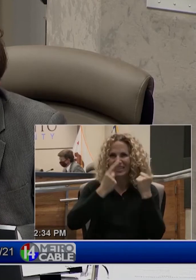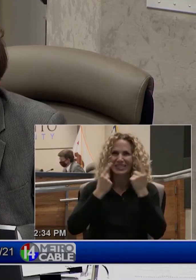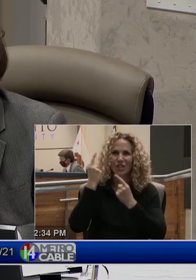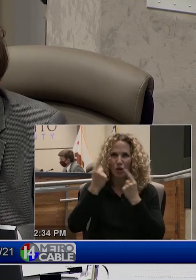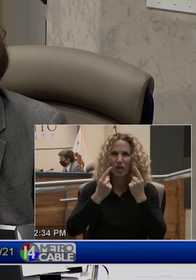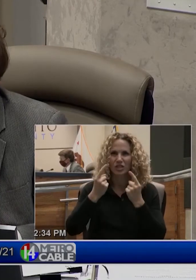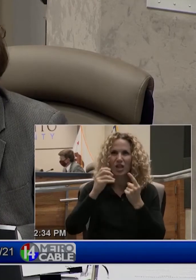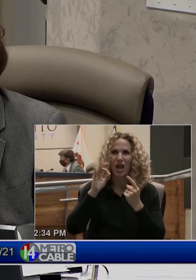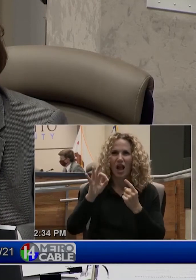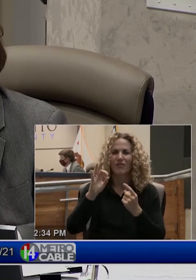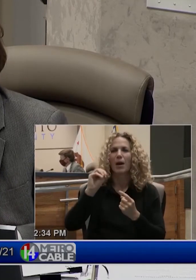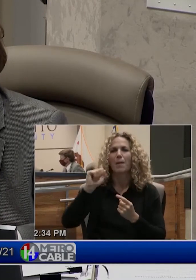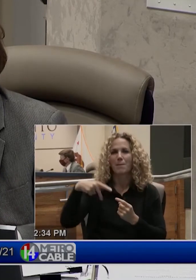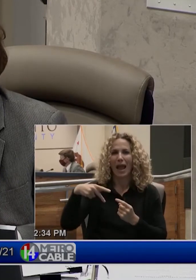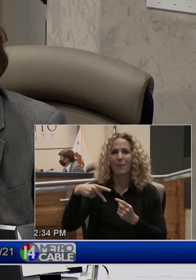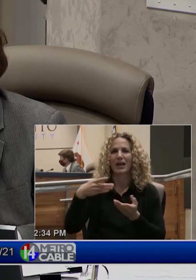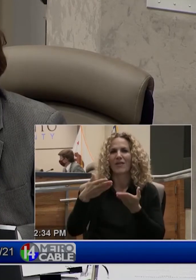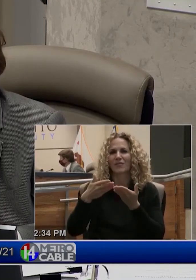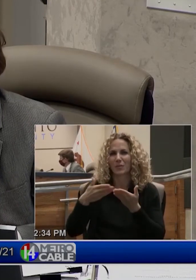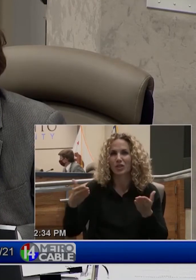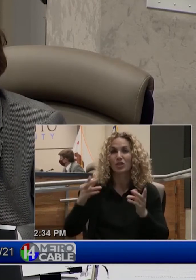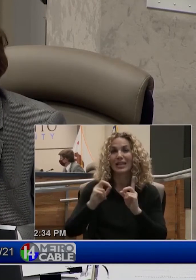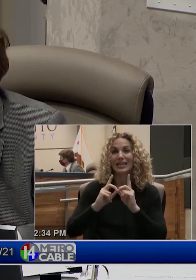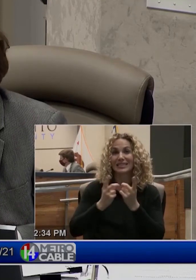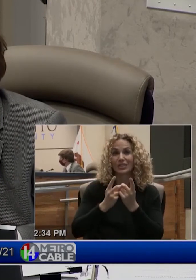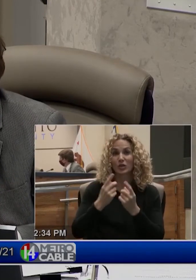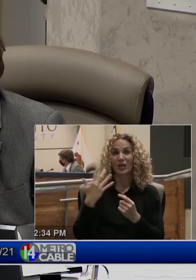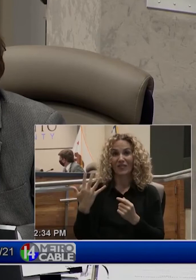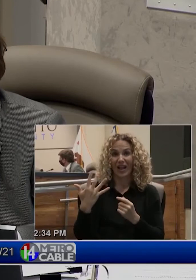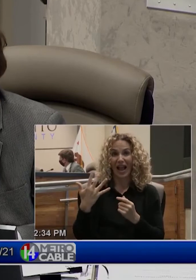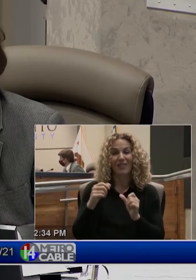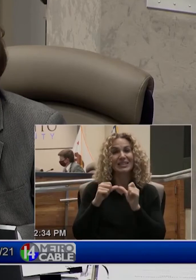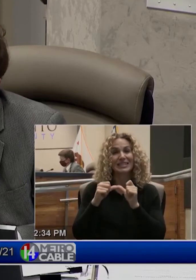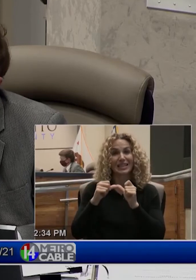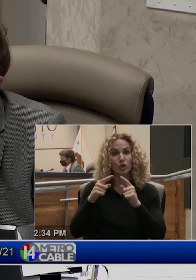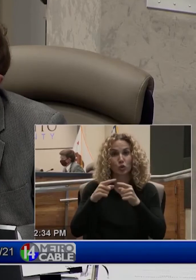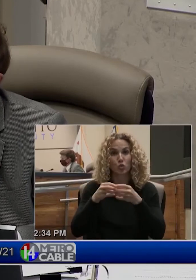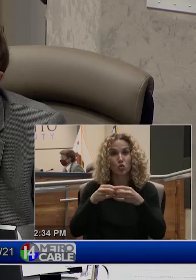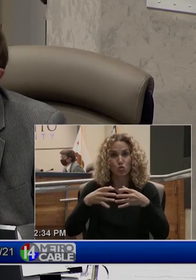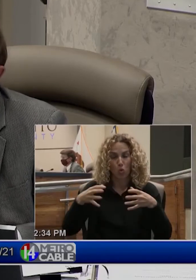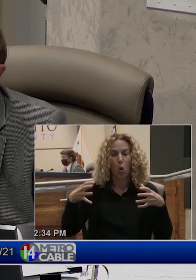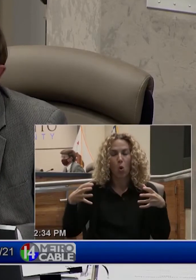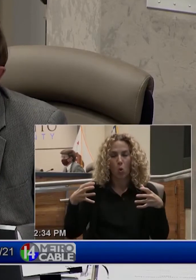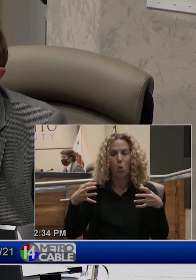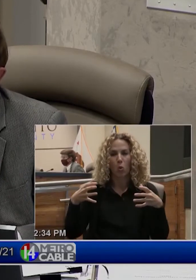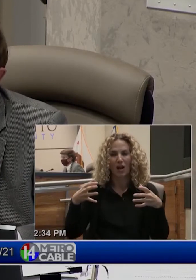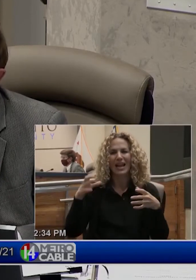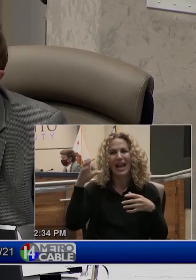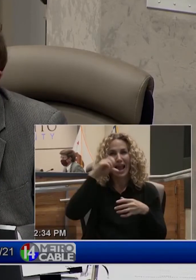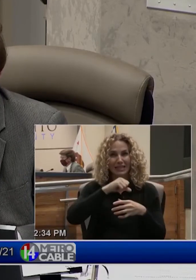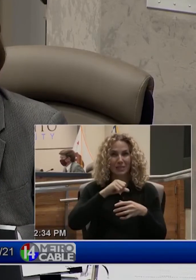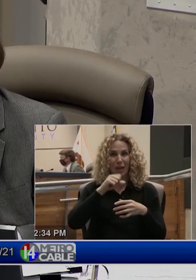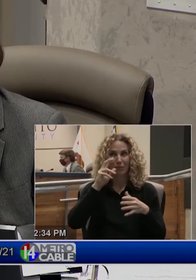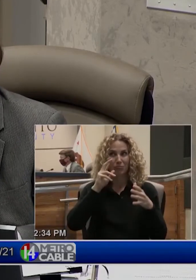AND CERTAIN CONSIDERATION OF MATERIALS AND DISTRICT FIVE MATERIALS AND DISTRICT FIVE CONTINUED TO GROW AND FROM CONTINUED TO GROW AND FROM ESTIMATED NUMBERS WE HAVE IS A